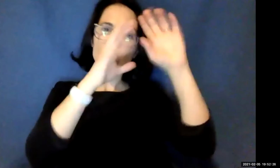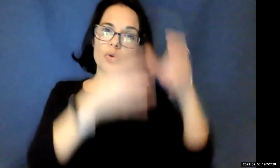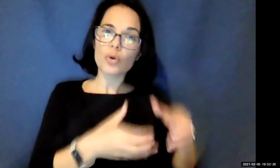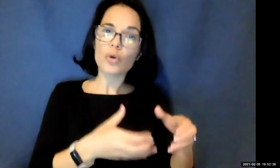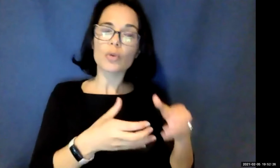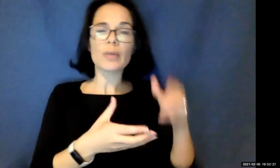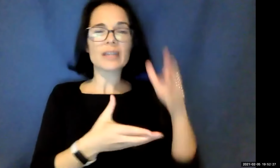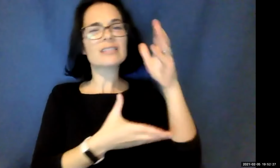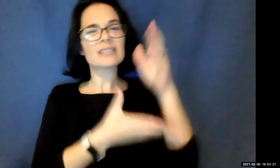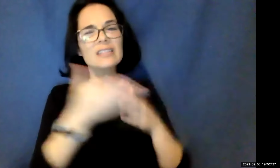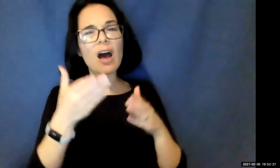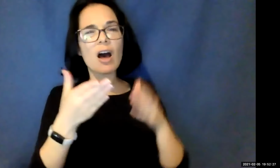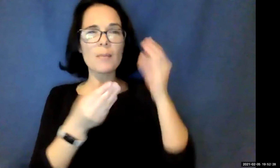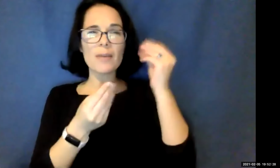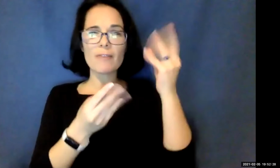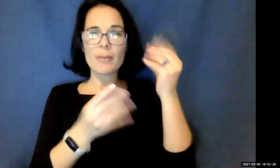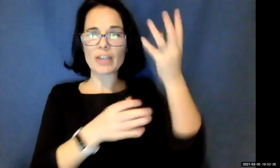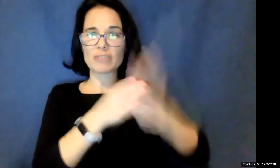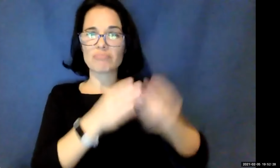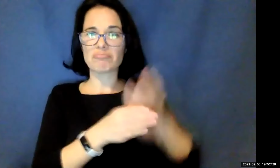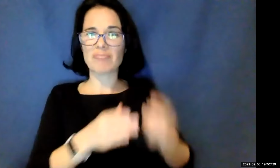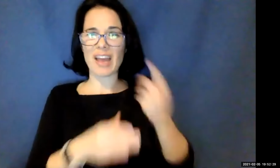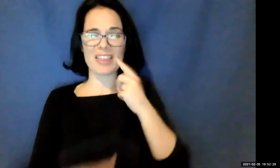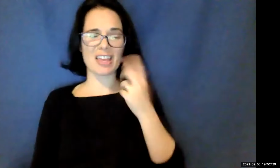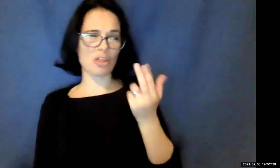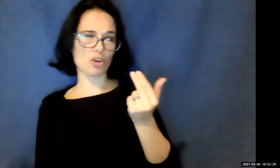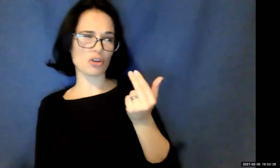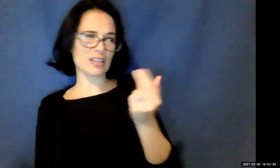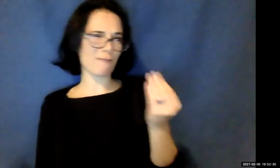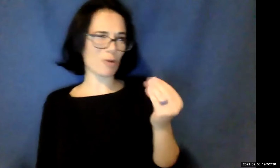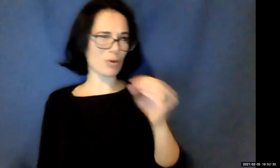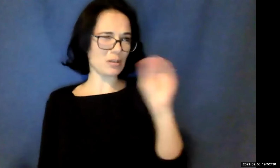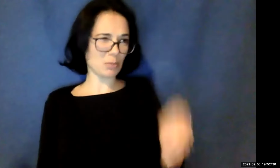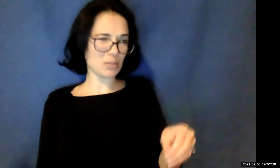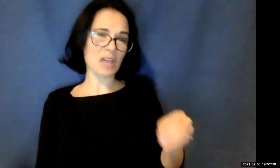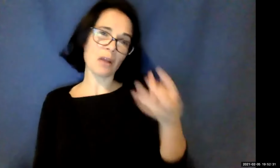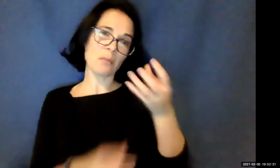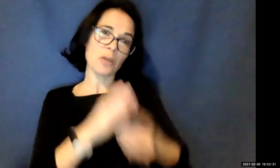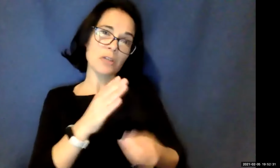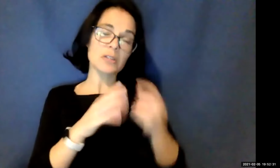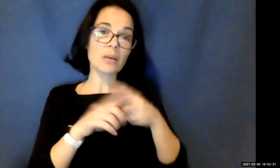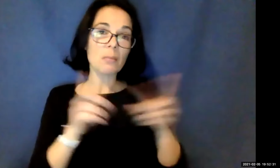ethnicity is missing, but relatively speaking, believe it or not, a report from CDC this